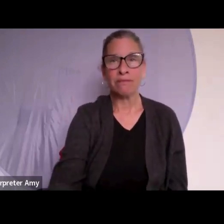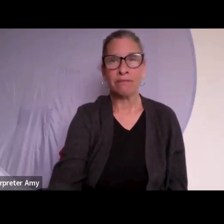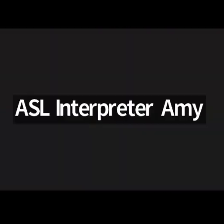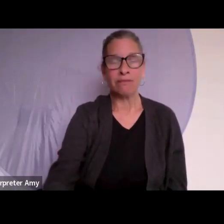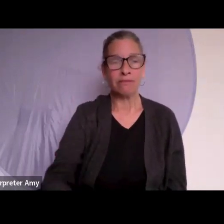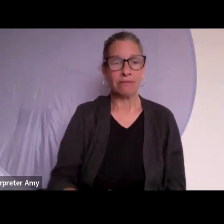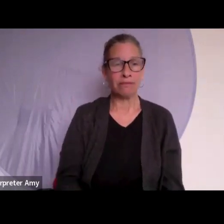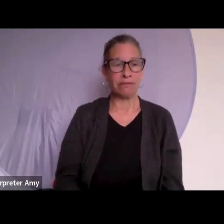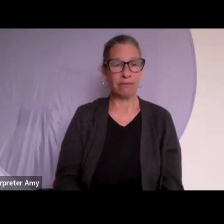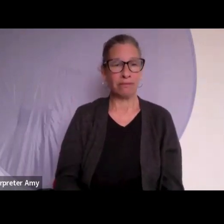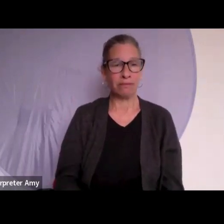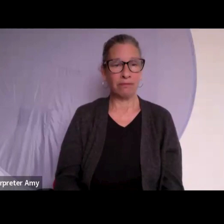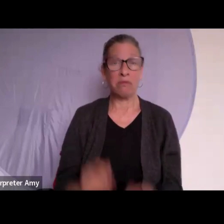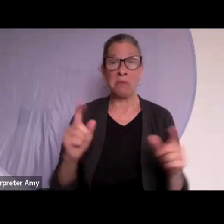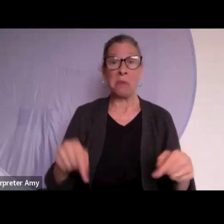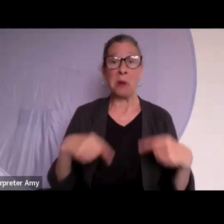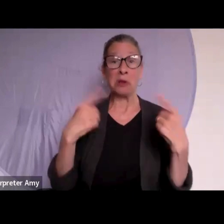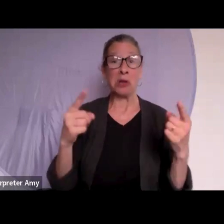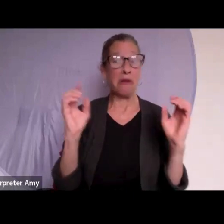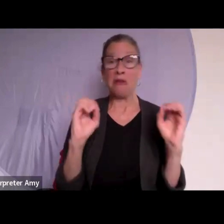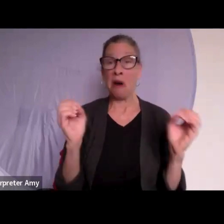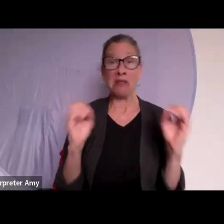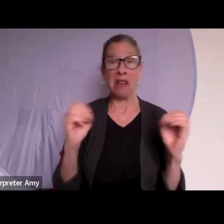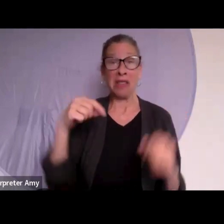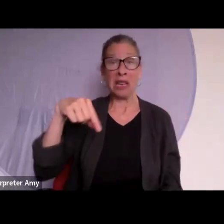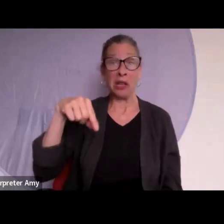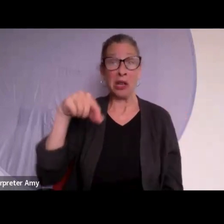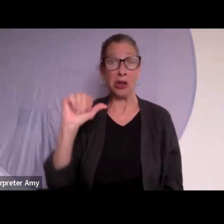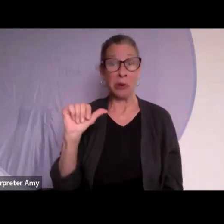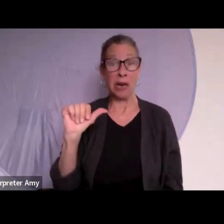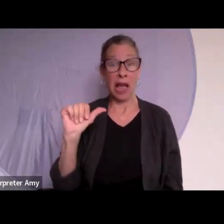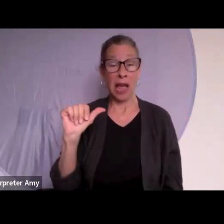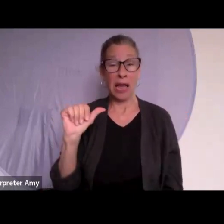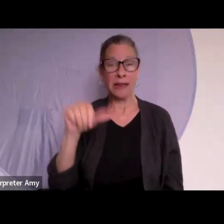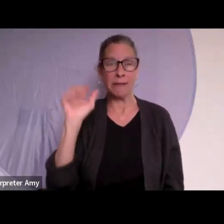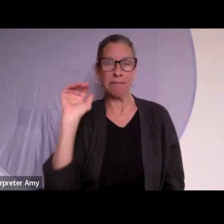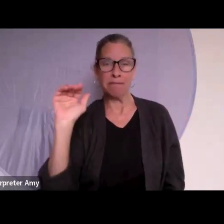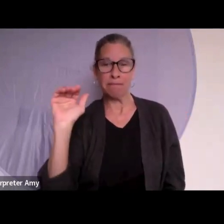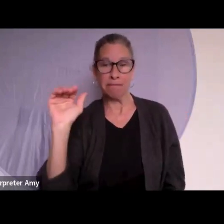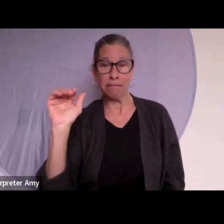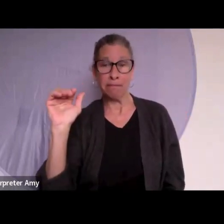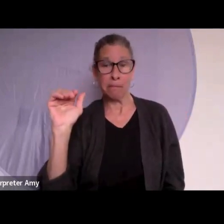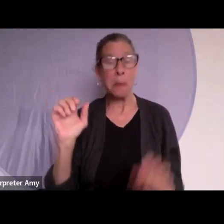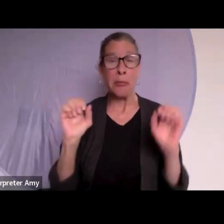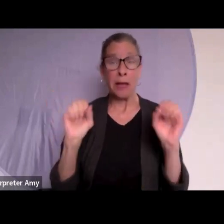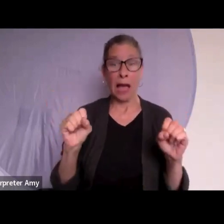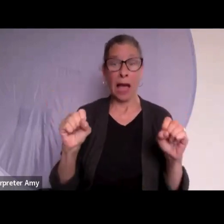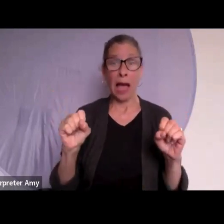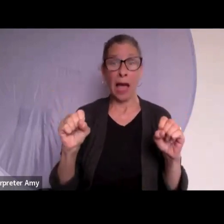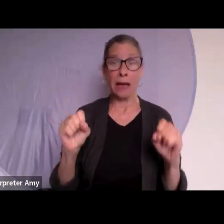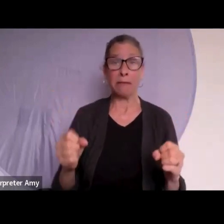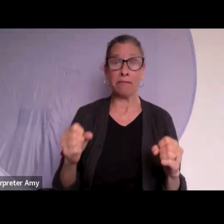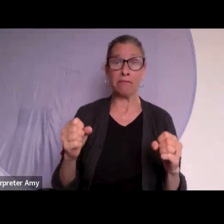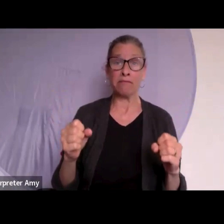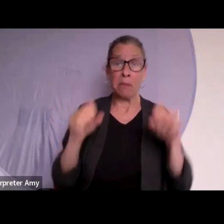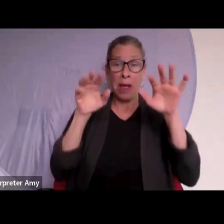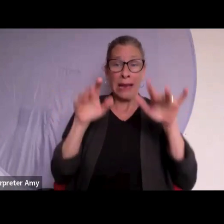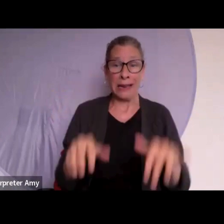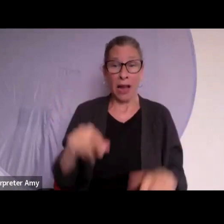[Tania Kalaitzidis] so far there's nothing in the q&a. But as a reminder, everyone, feel free to submit any questions in the q&a.